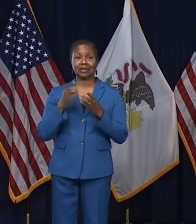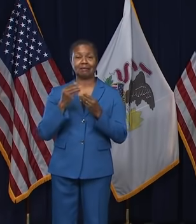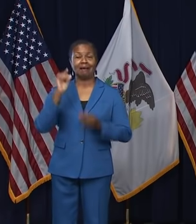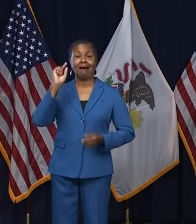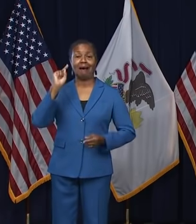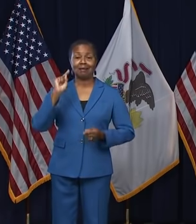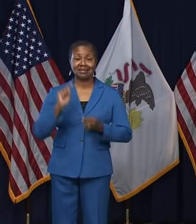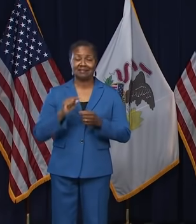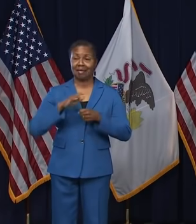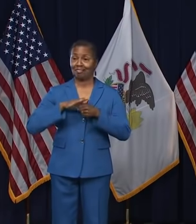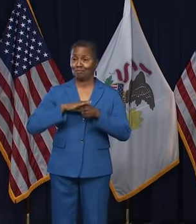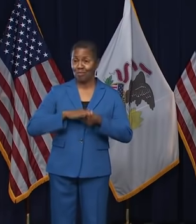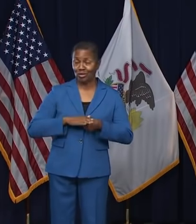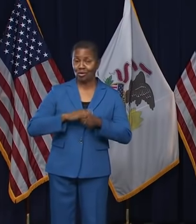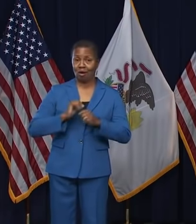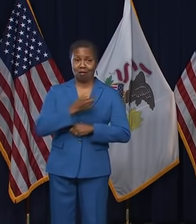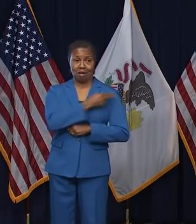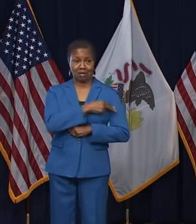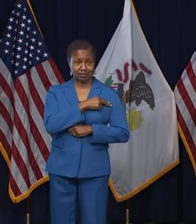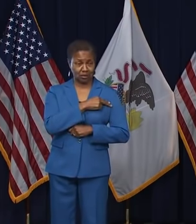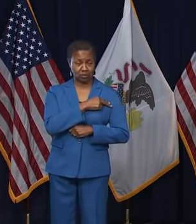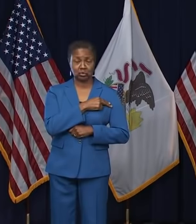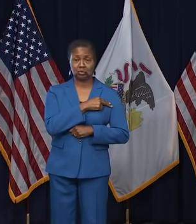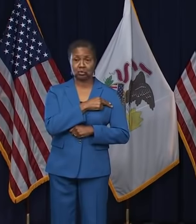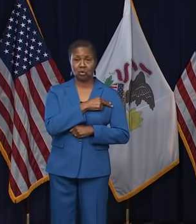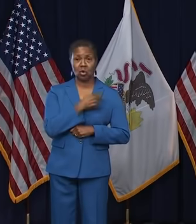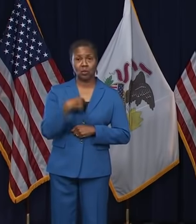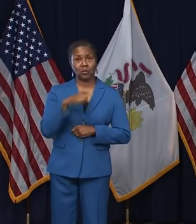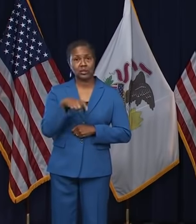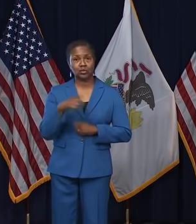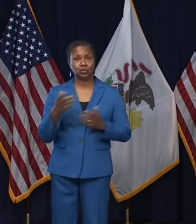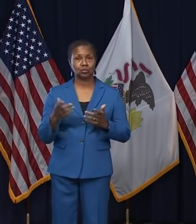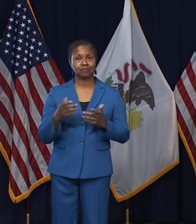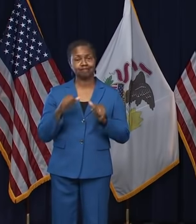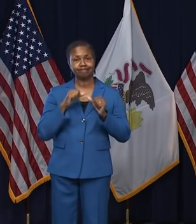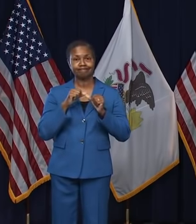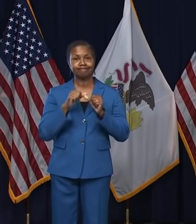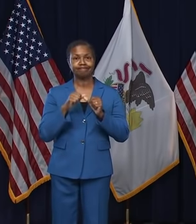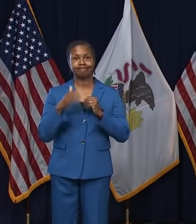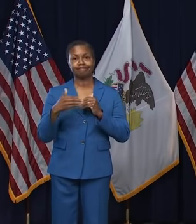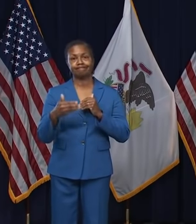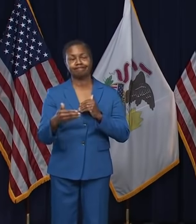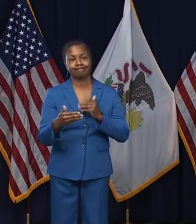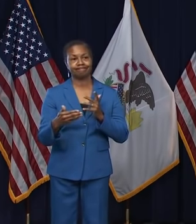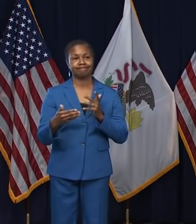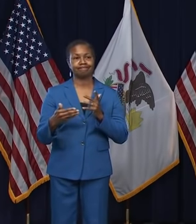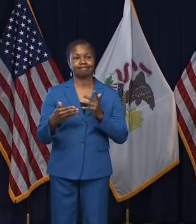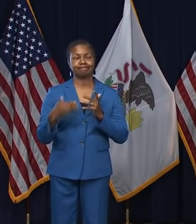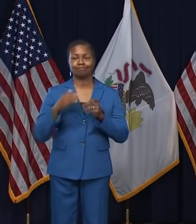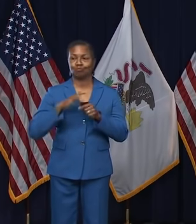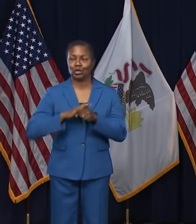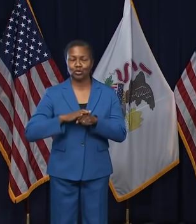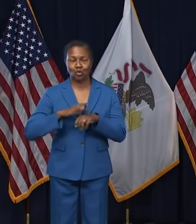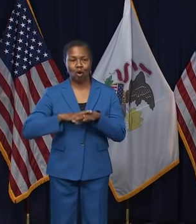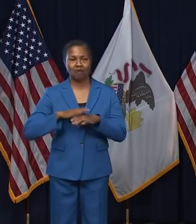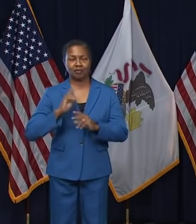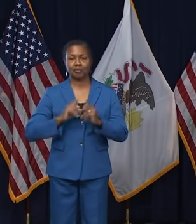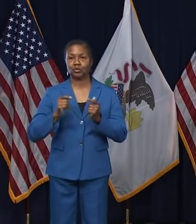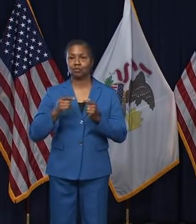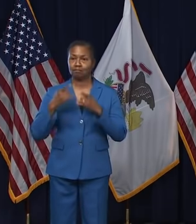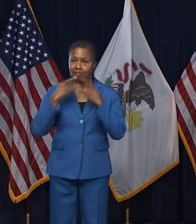beds- until we alleviate the